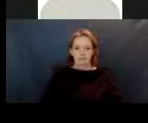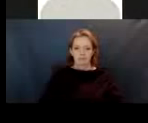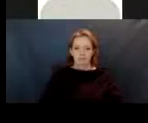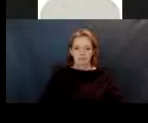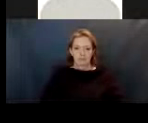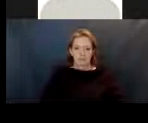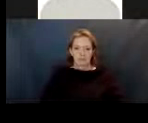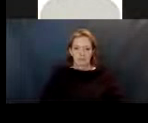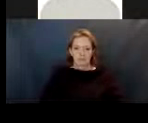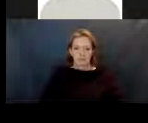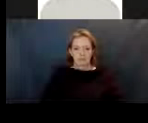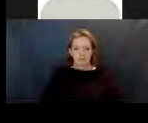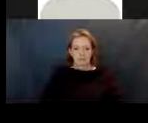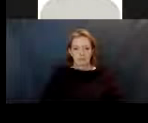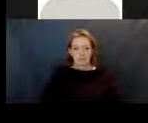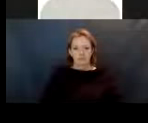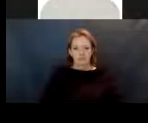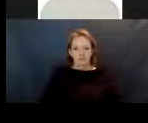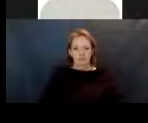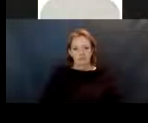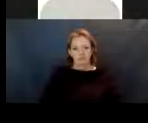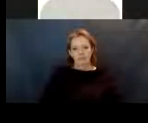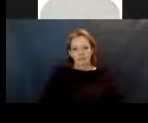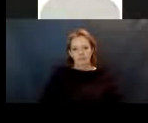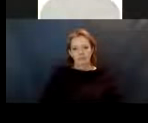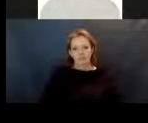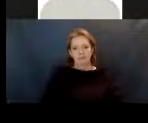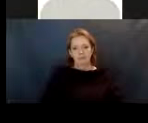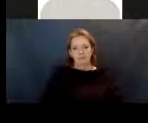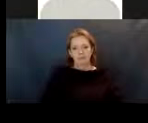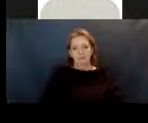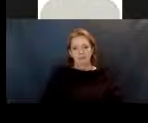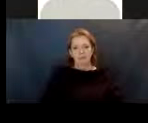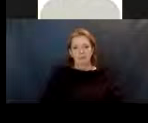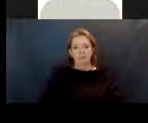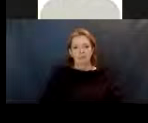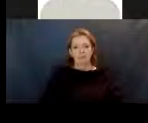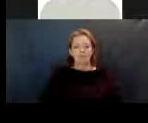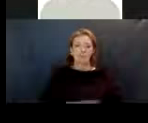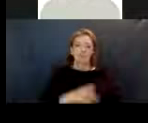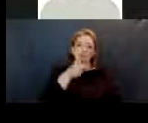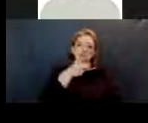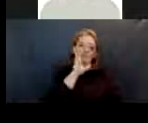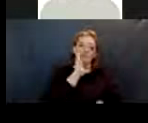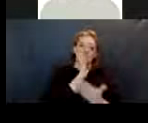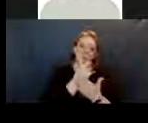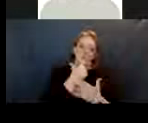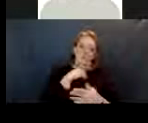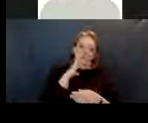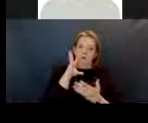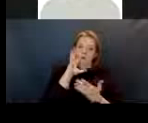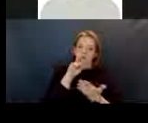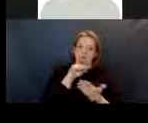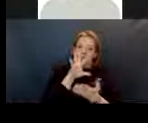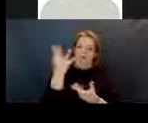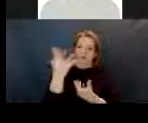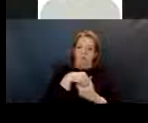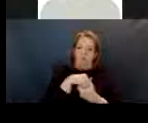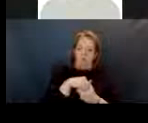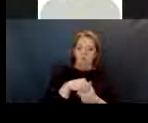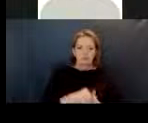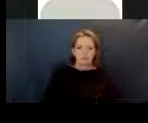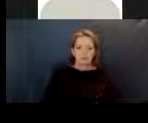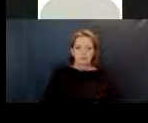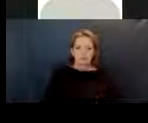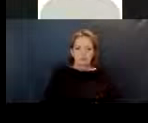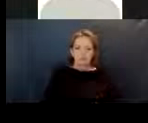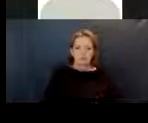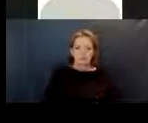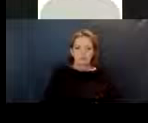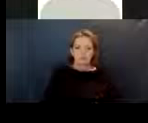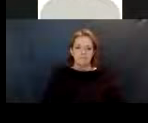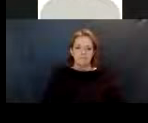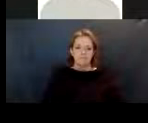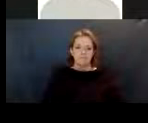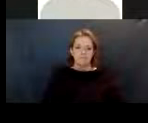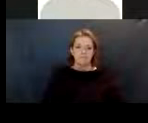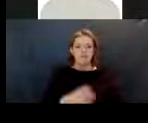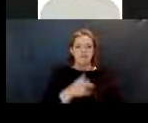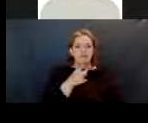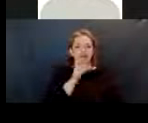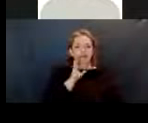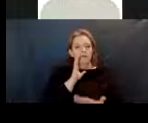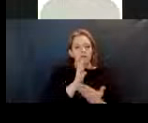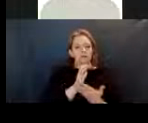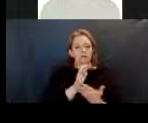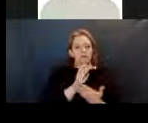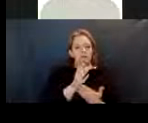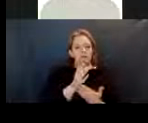I included this photo because I believe, you know, I believe this photo is possibly trying